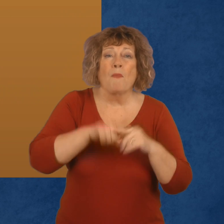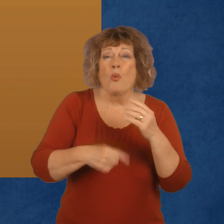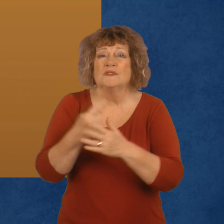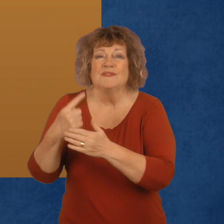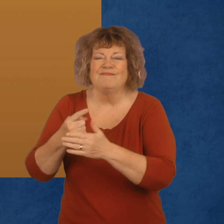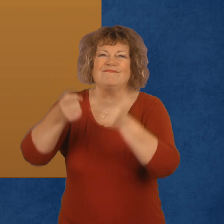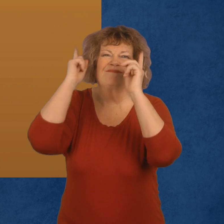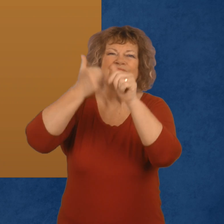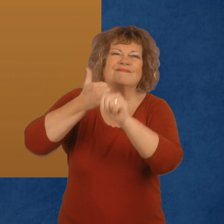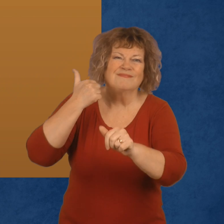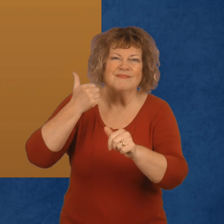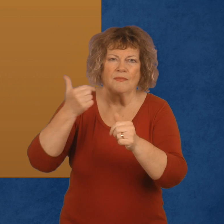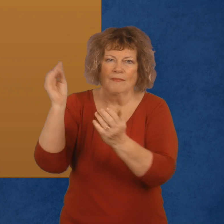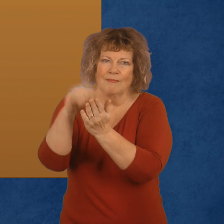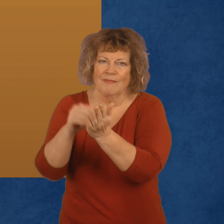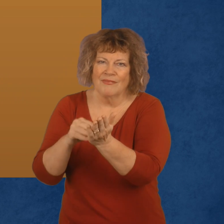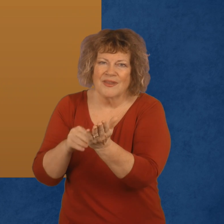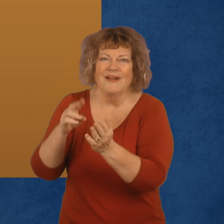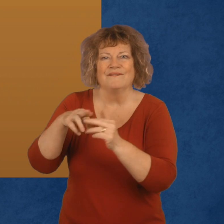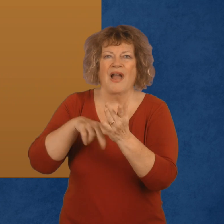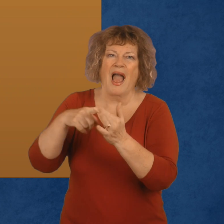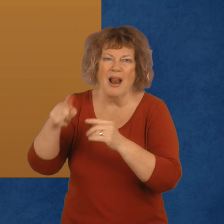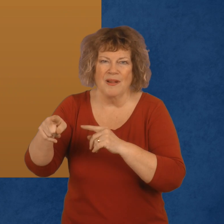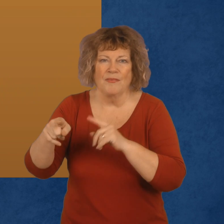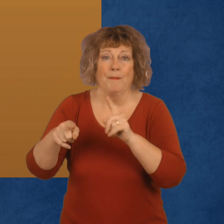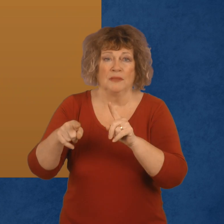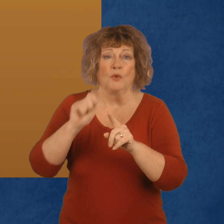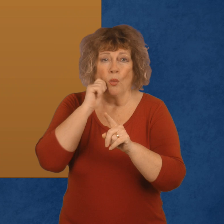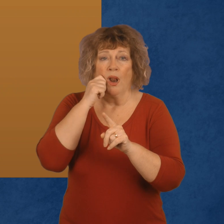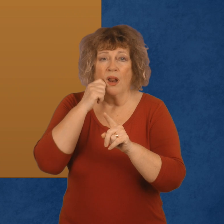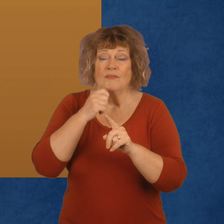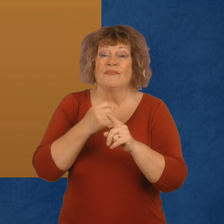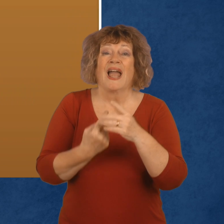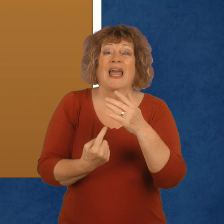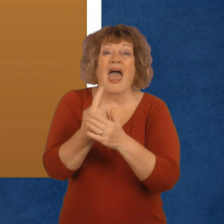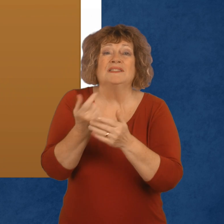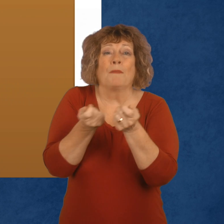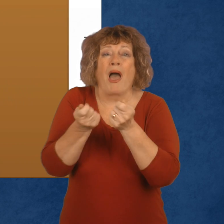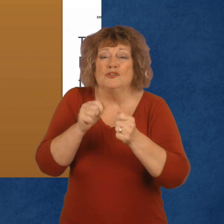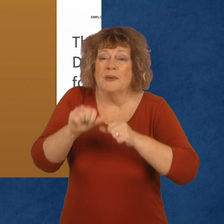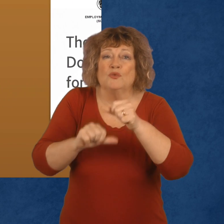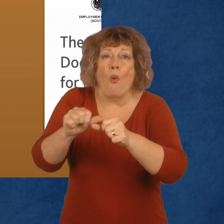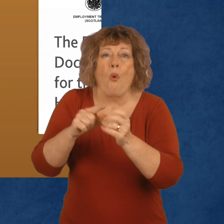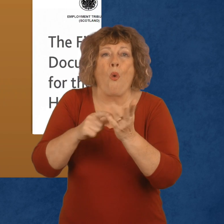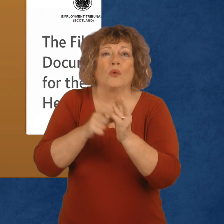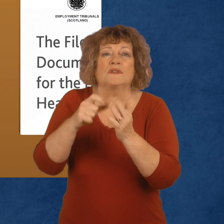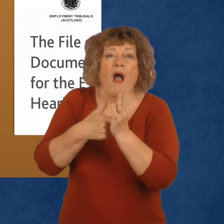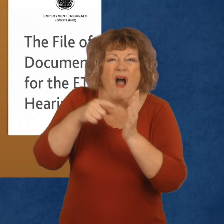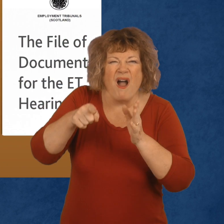but you will receive more details on this in a Case Management Order. This will be sent to you before the date of the hearing.